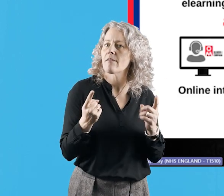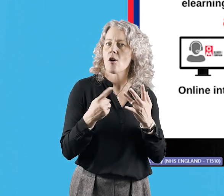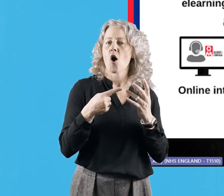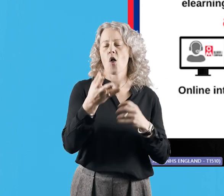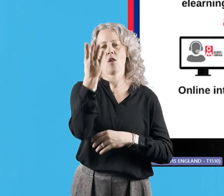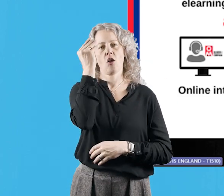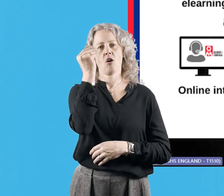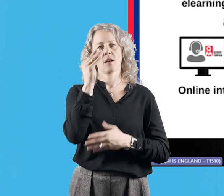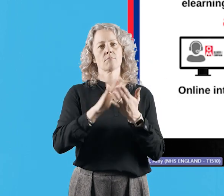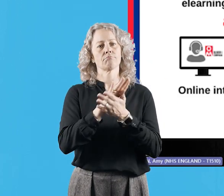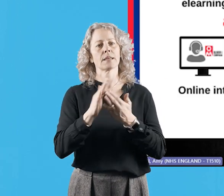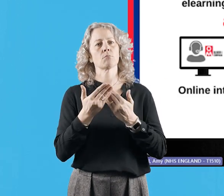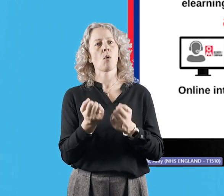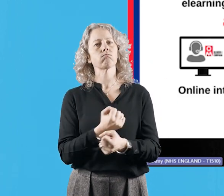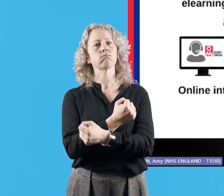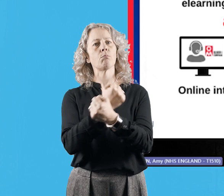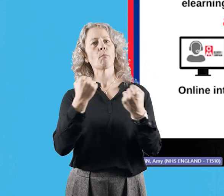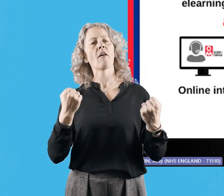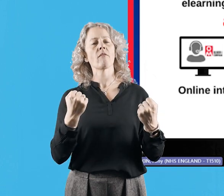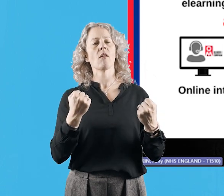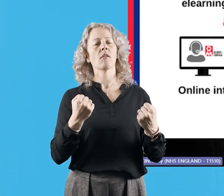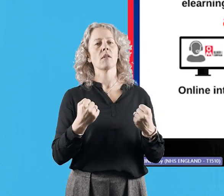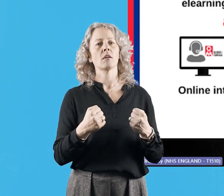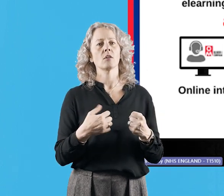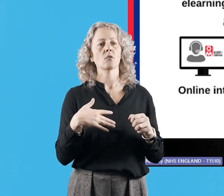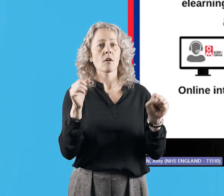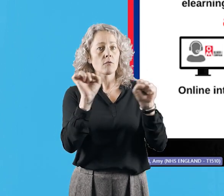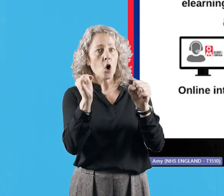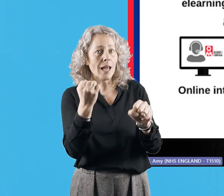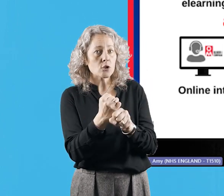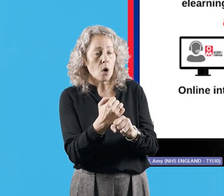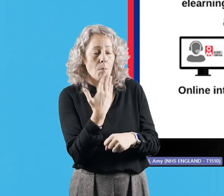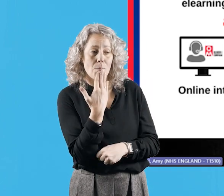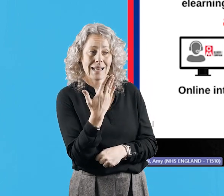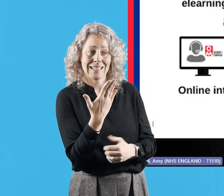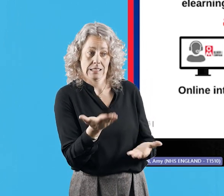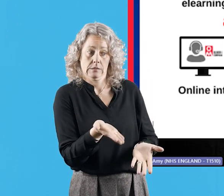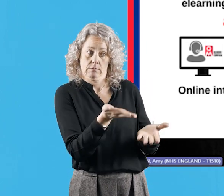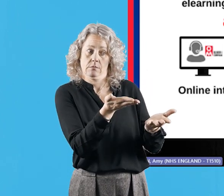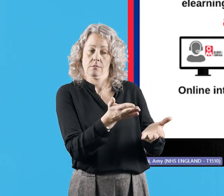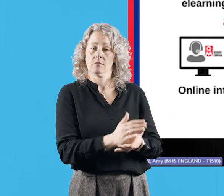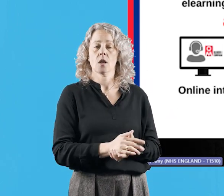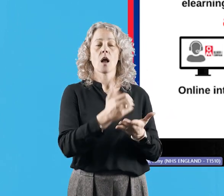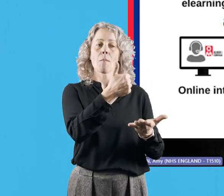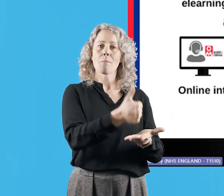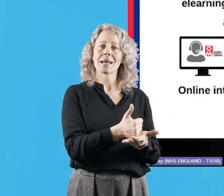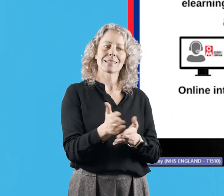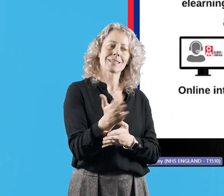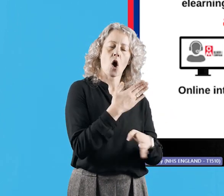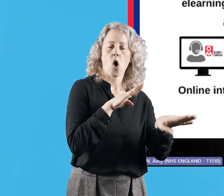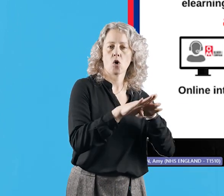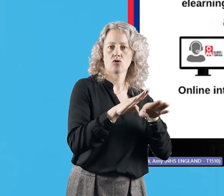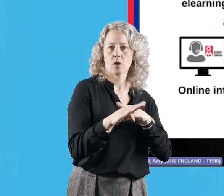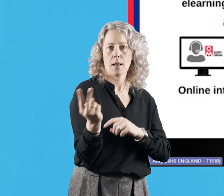far more powerful. So if you haven't done it, I would urge you to do it. But that is the basis of Oliver's training, both